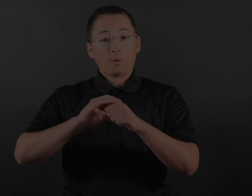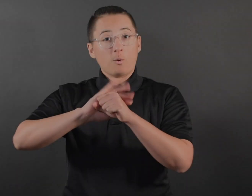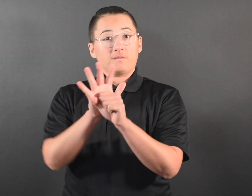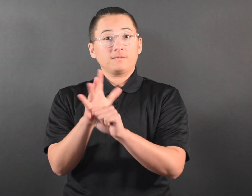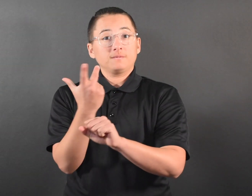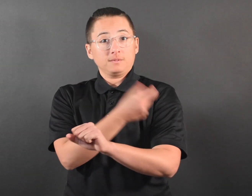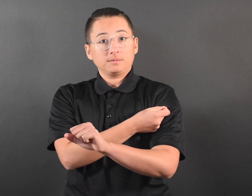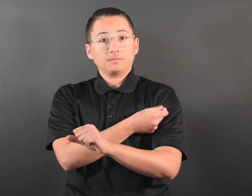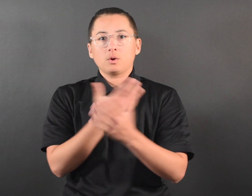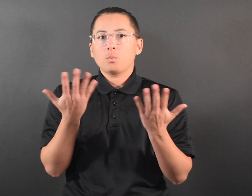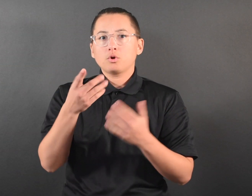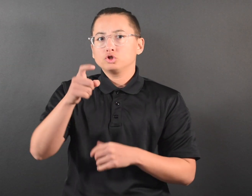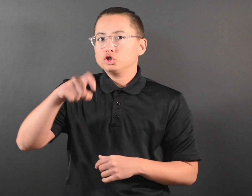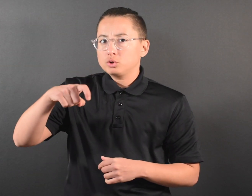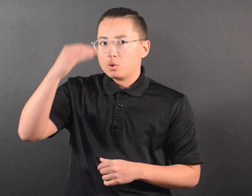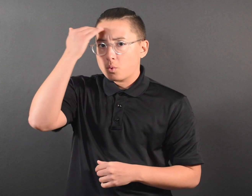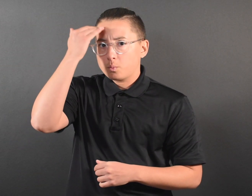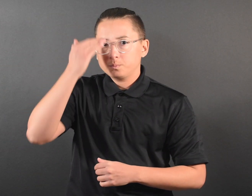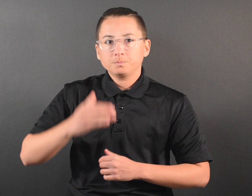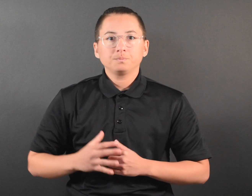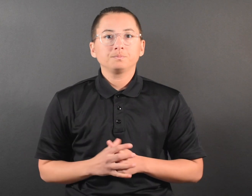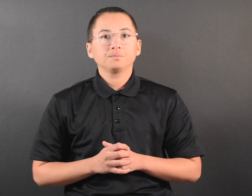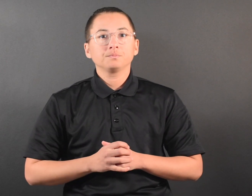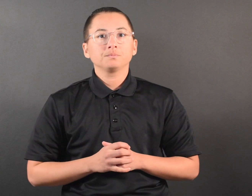What You Should Know About COVID-19 Vaccines